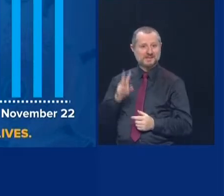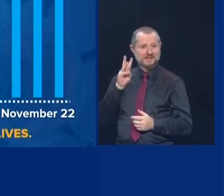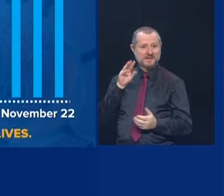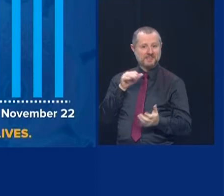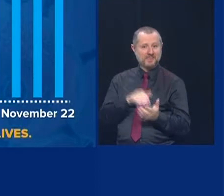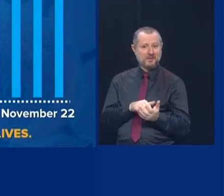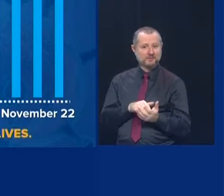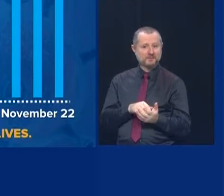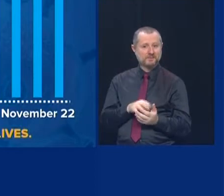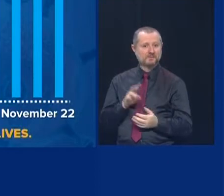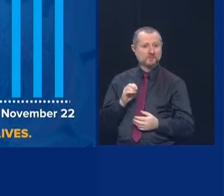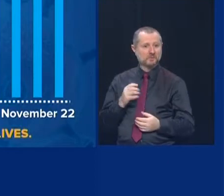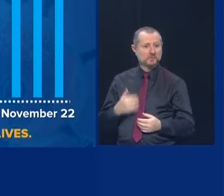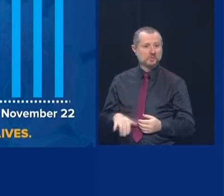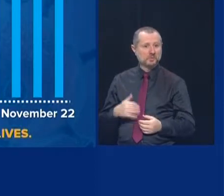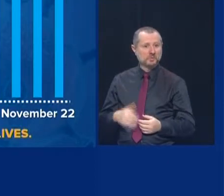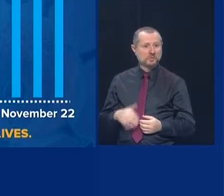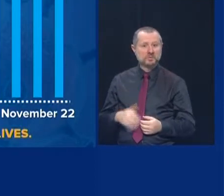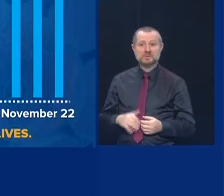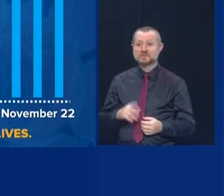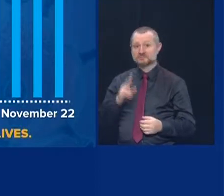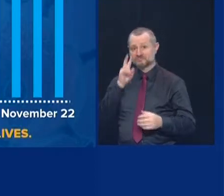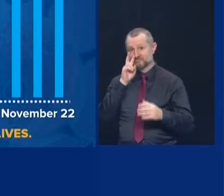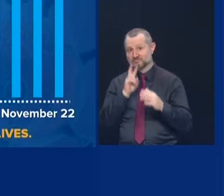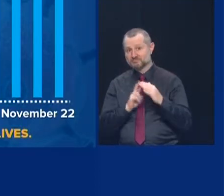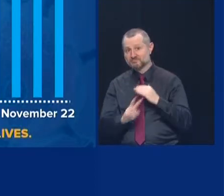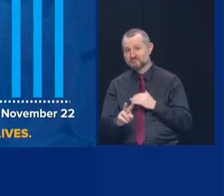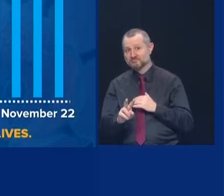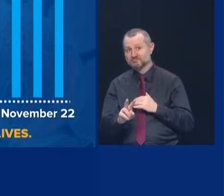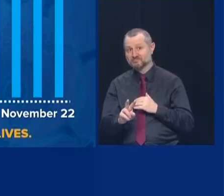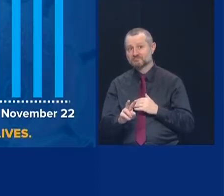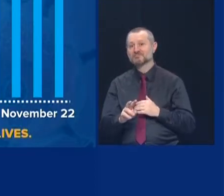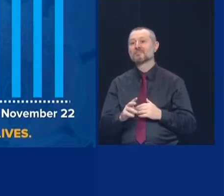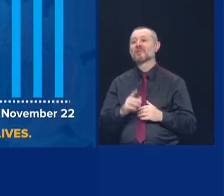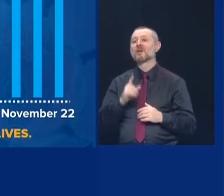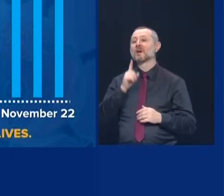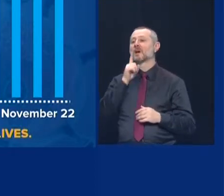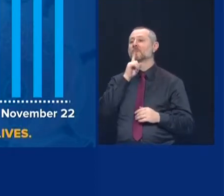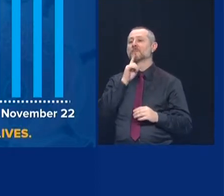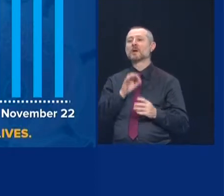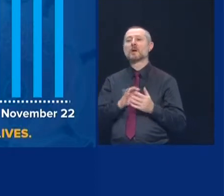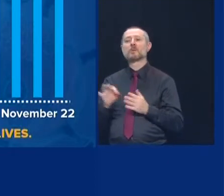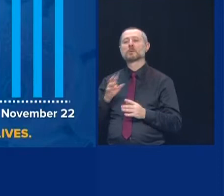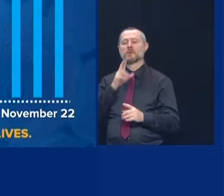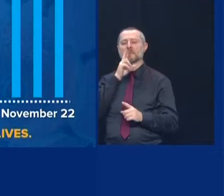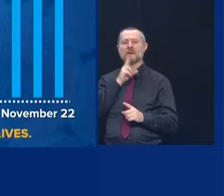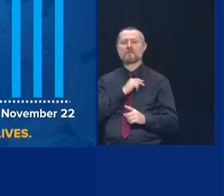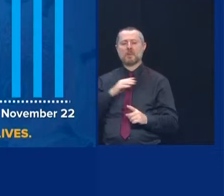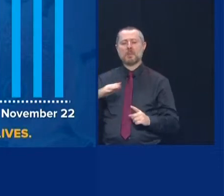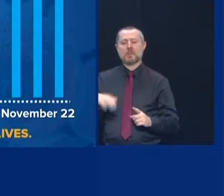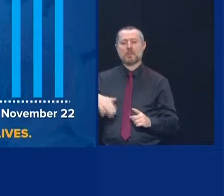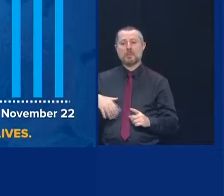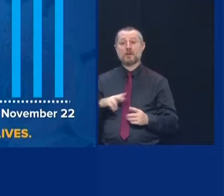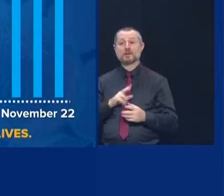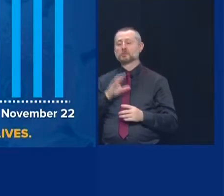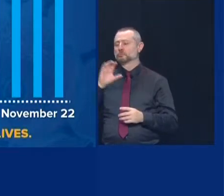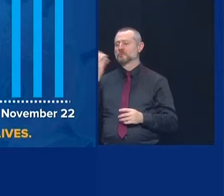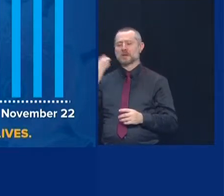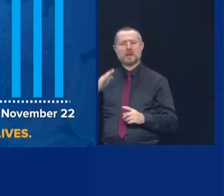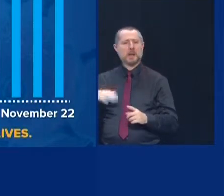122% INCREASE. THIS IS WHERE WE WIND UP, 6,047.